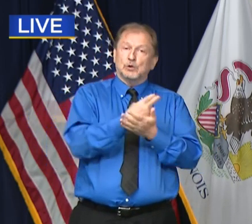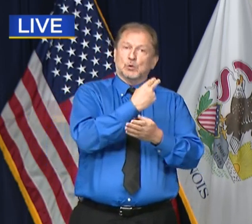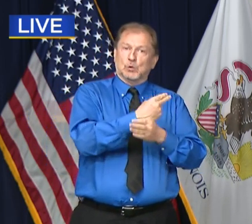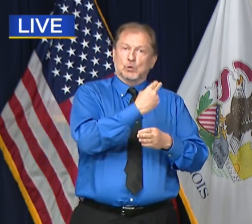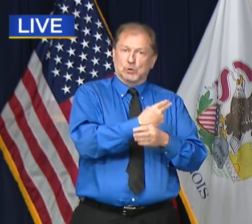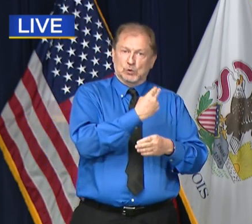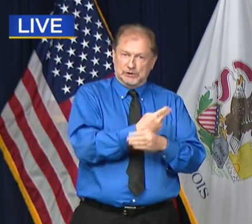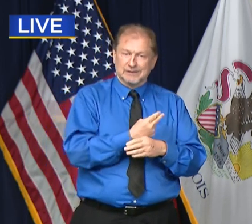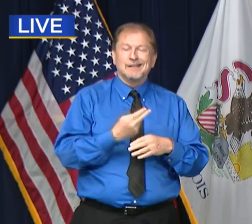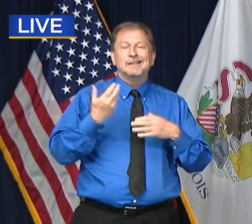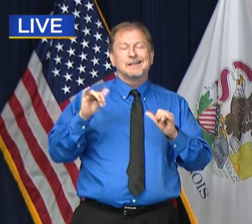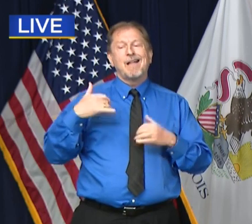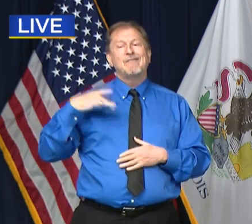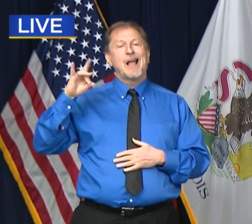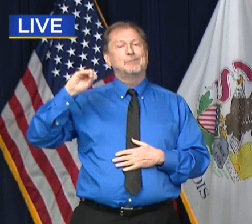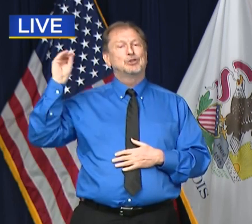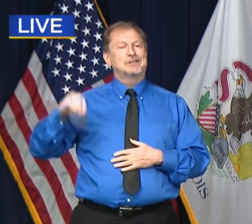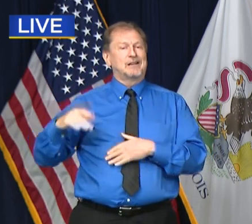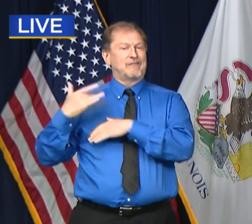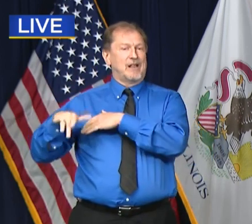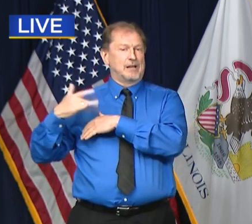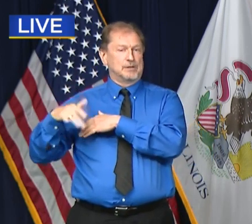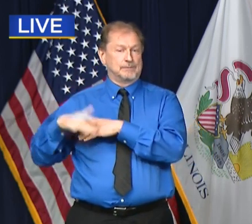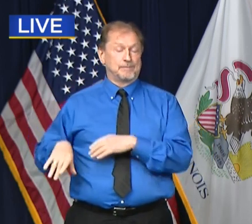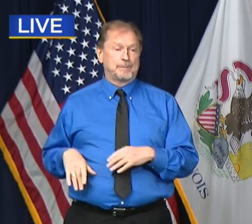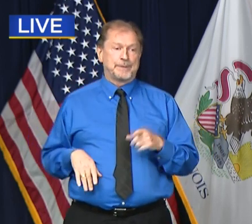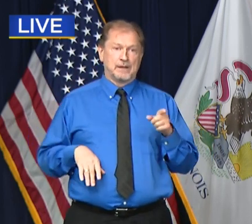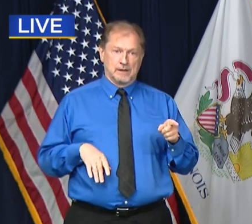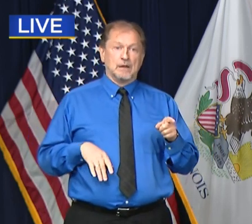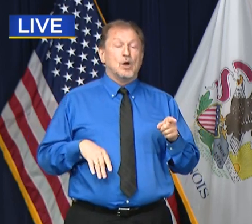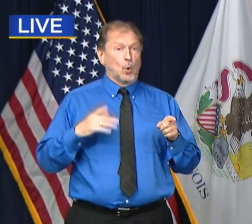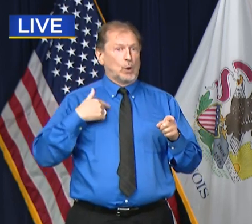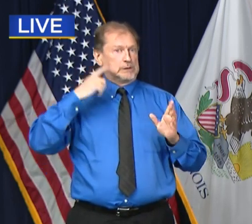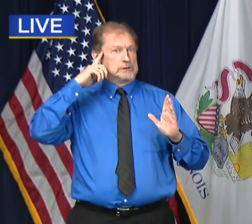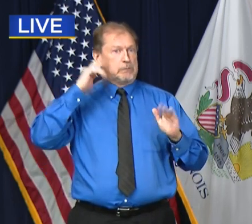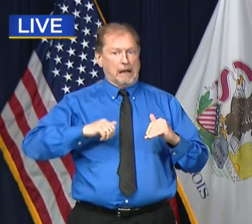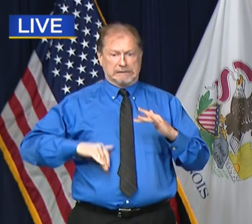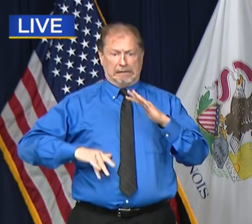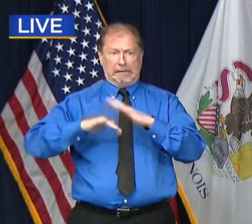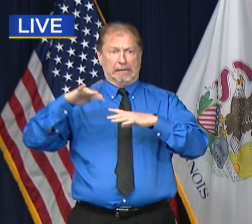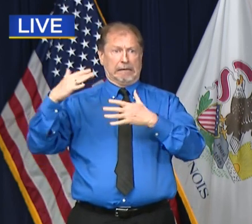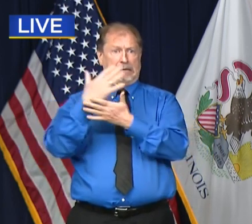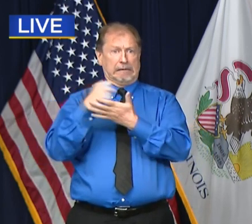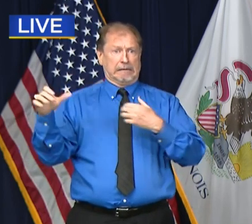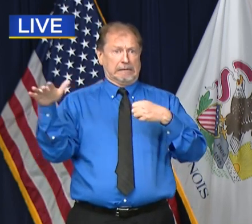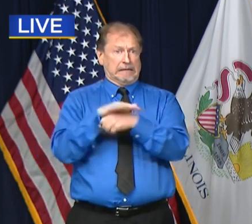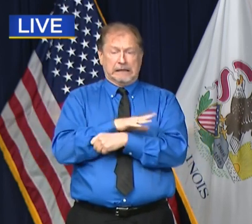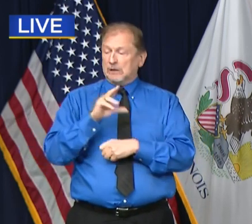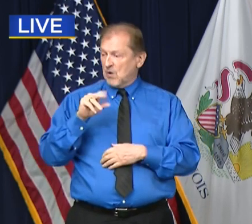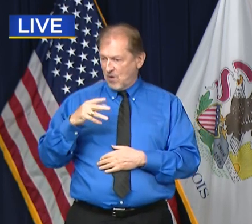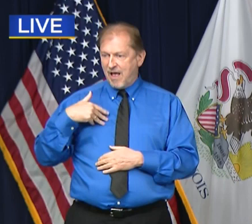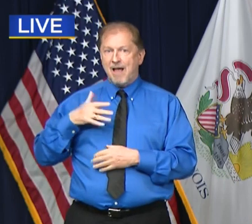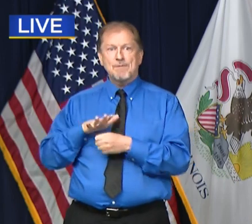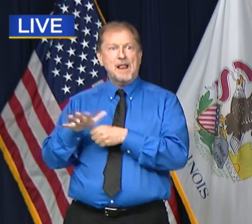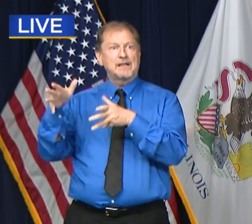VENTILATORS. THAT MEANS 22% OF OUR TOTAL GENERATOR INVENTORY CURRENTLY IN USE.